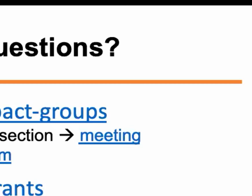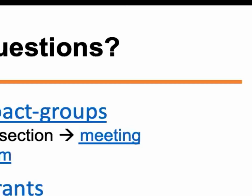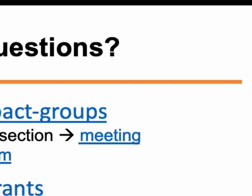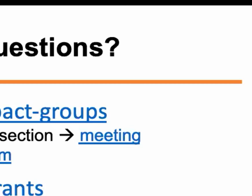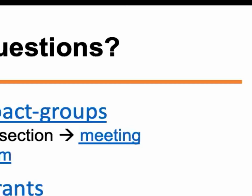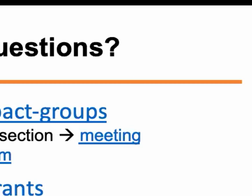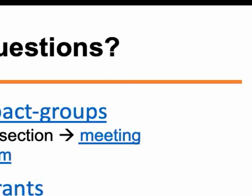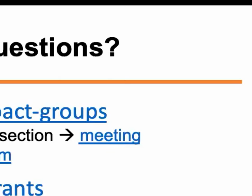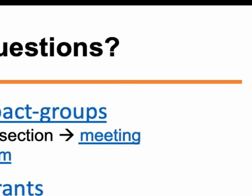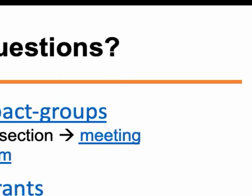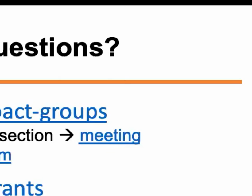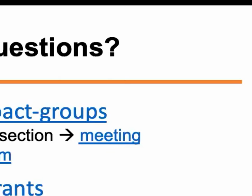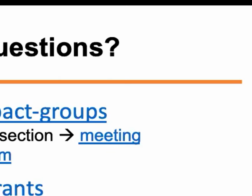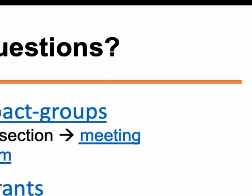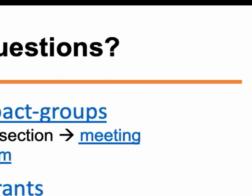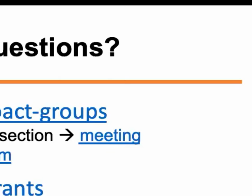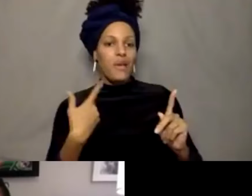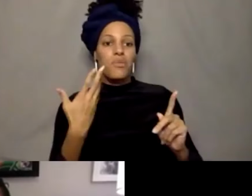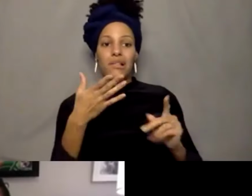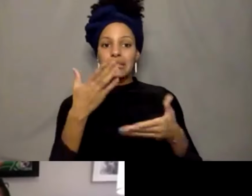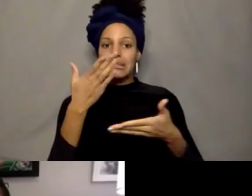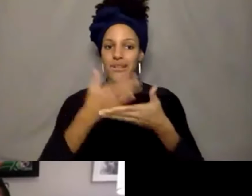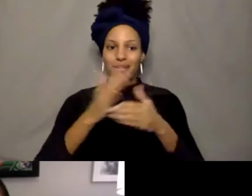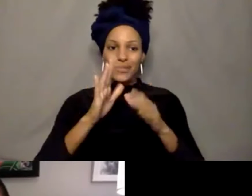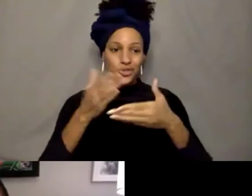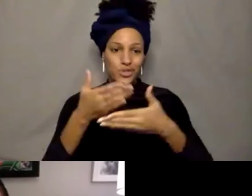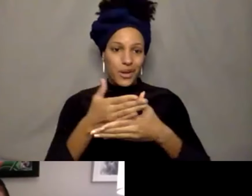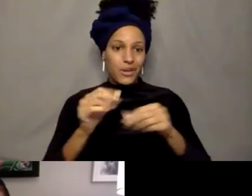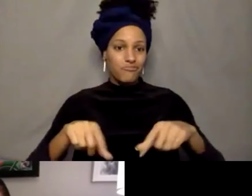I will then stop sharing so we can all see each other.